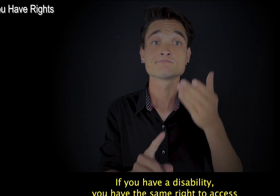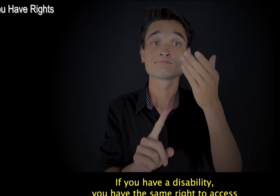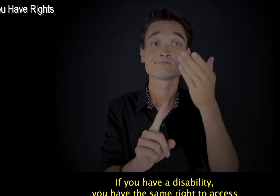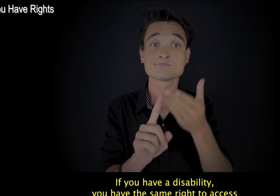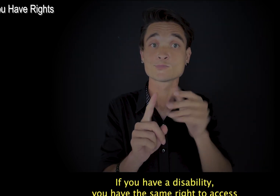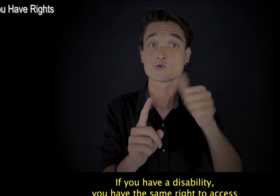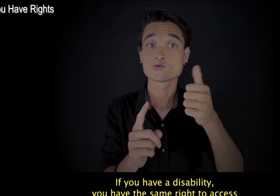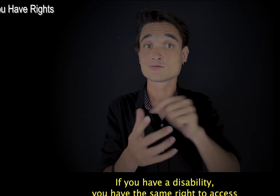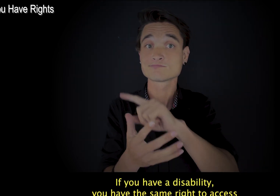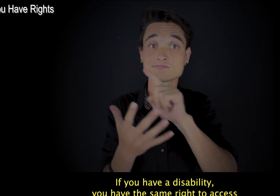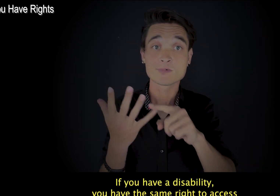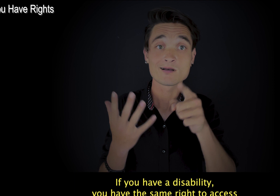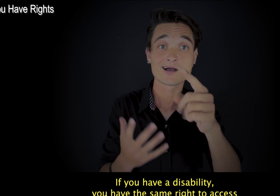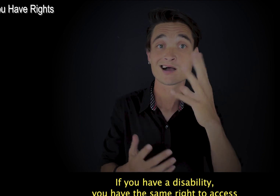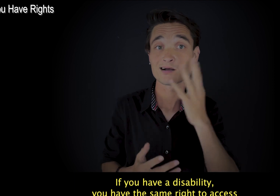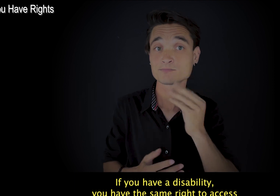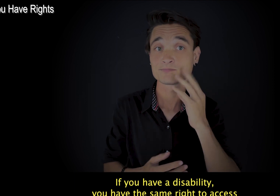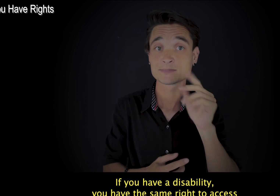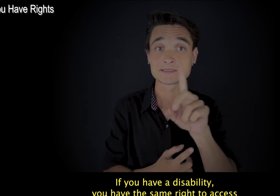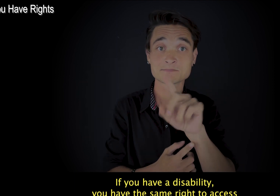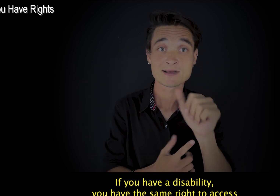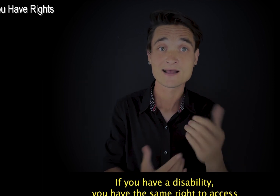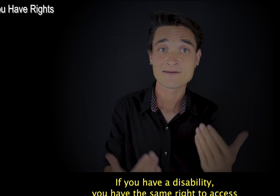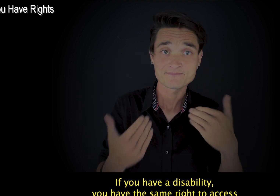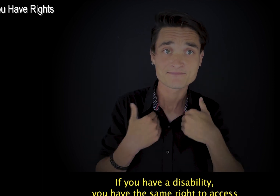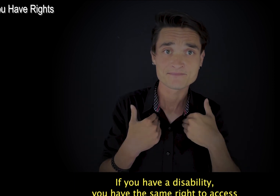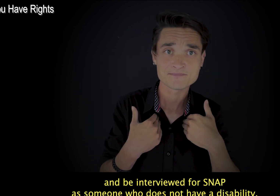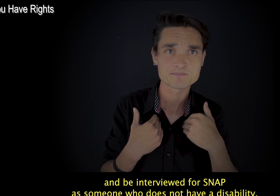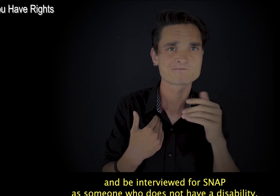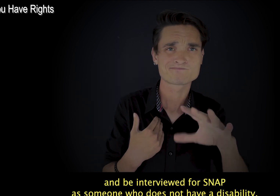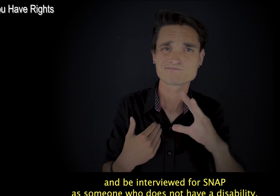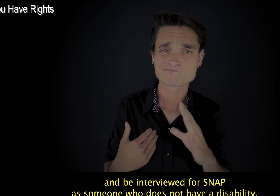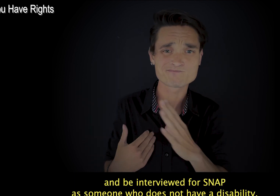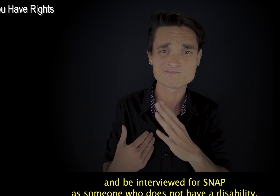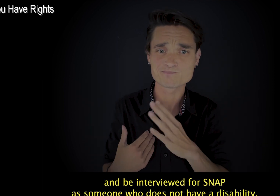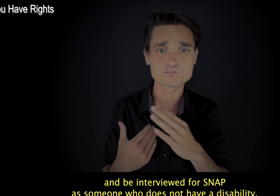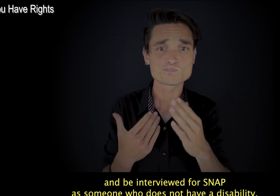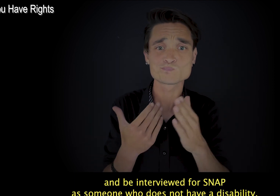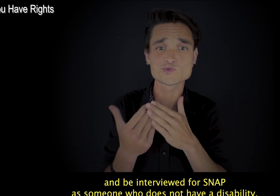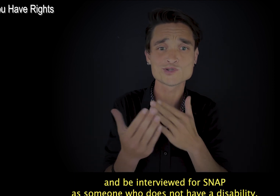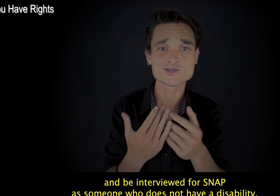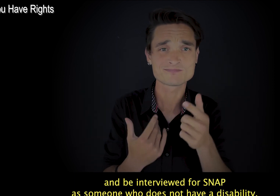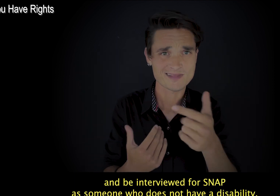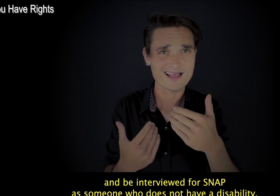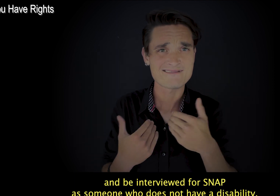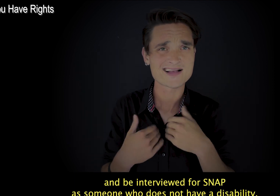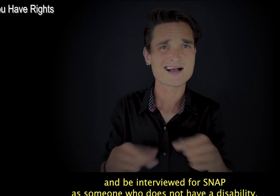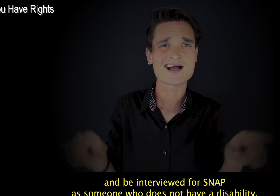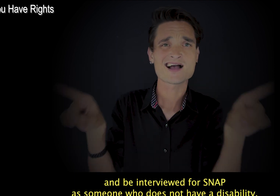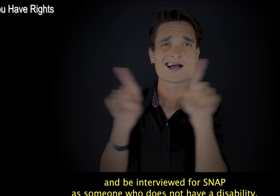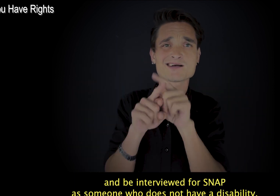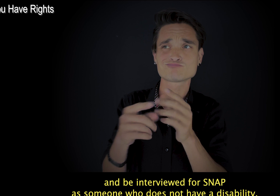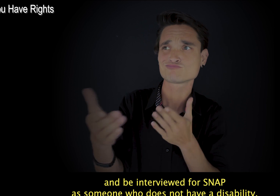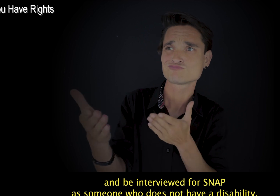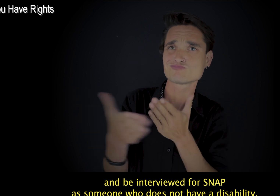If you have a disability, you have the same right to access and be interviewed for SNAP as someone who does not have a disability.